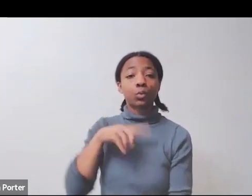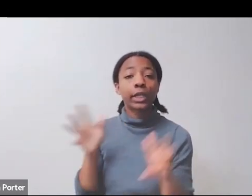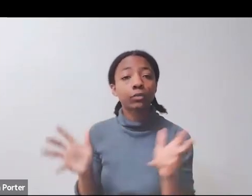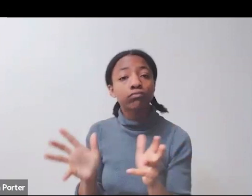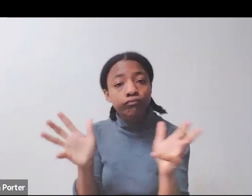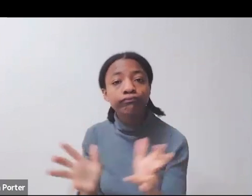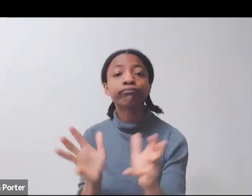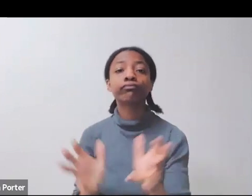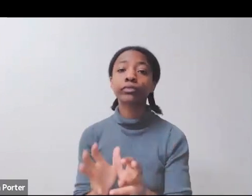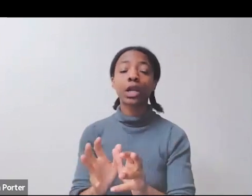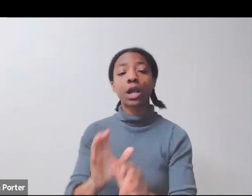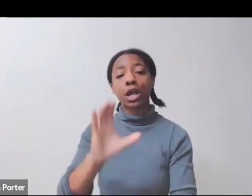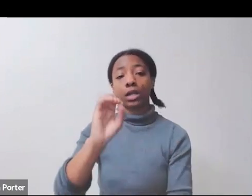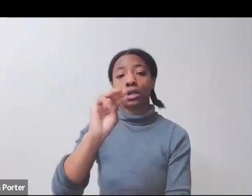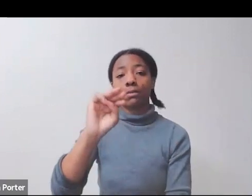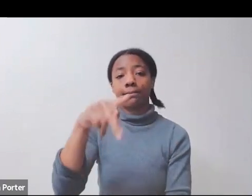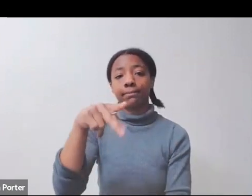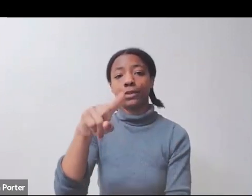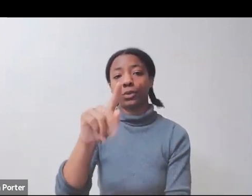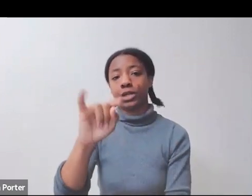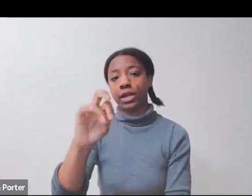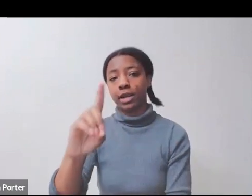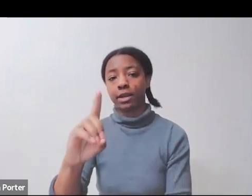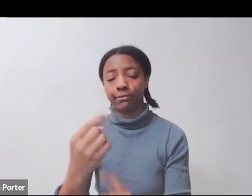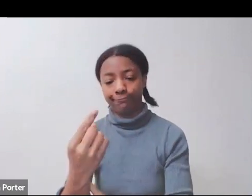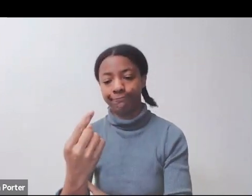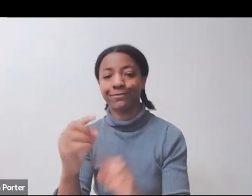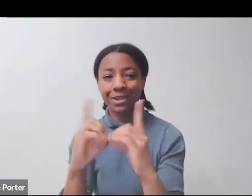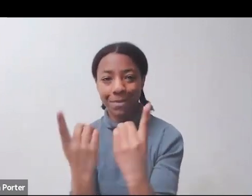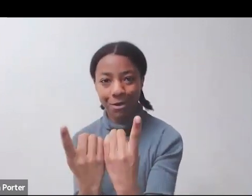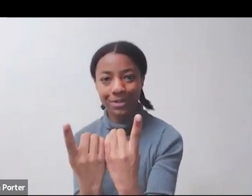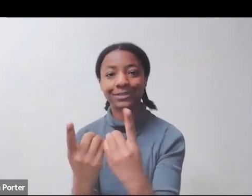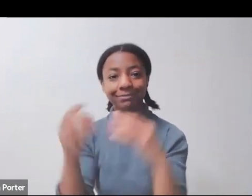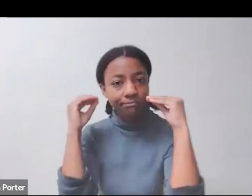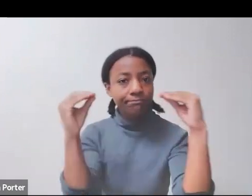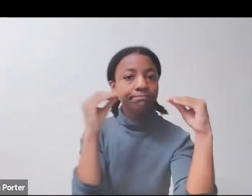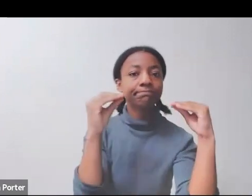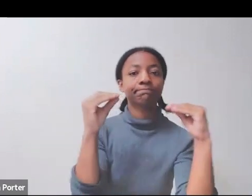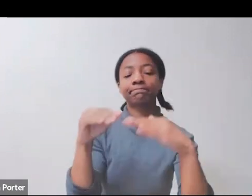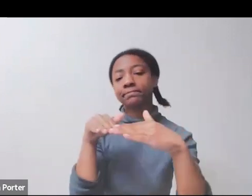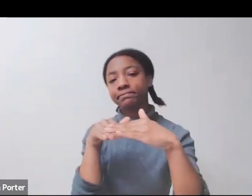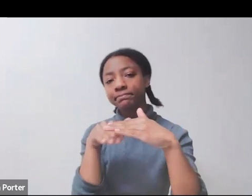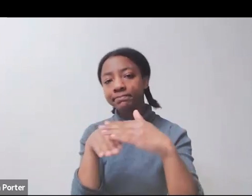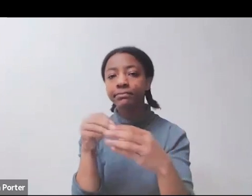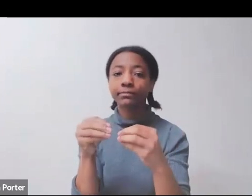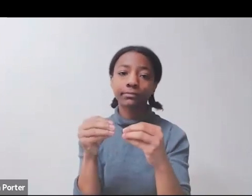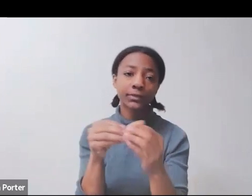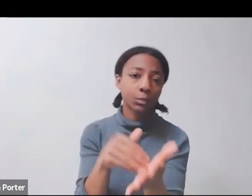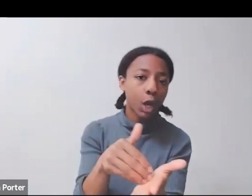to teach about accessibility within computing classes, but then also talking to companies about how are you talking about accessibility in job ads?